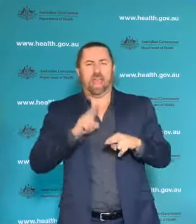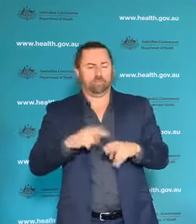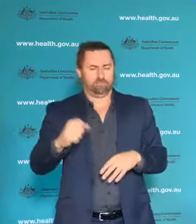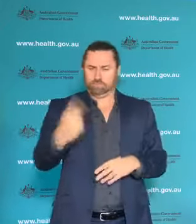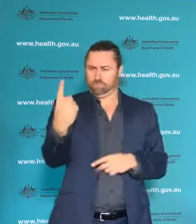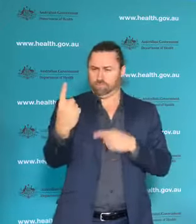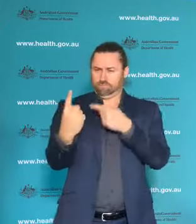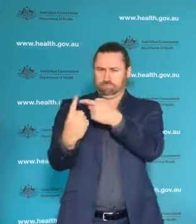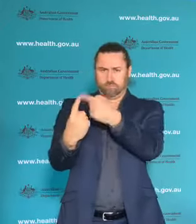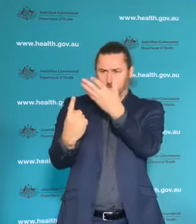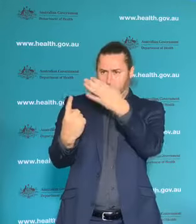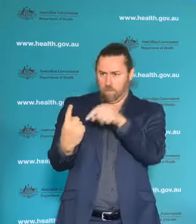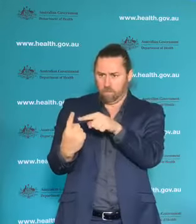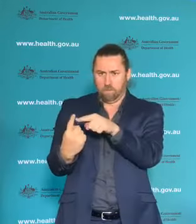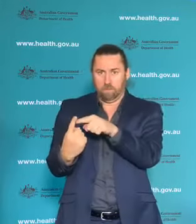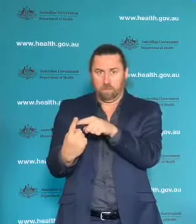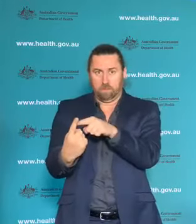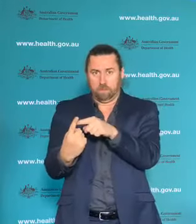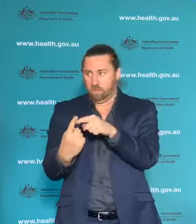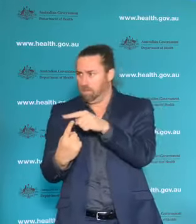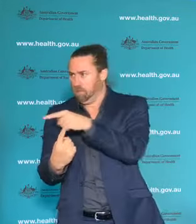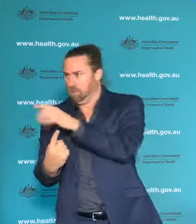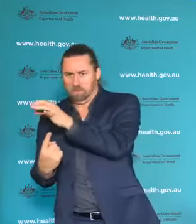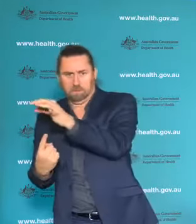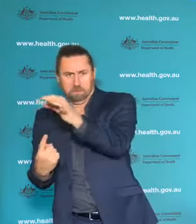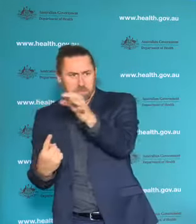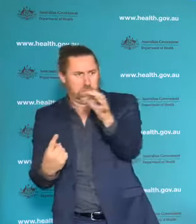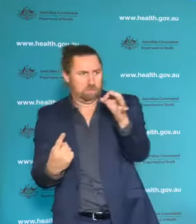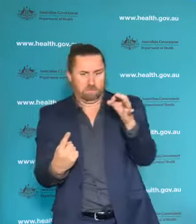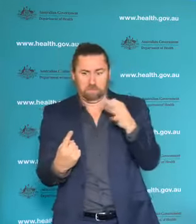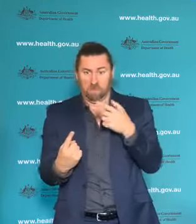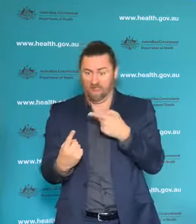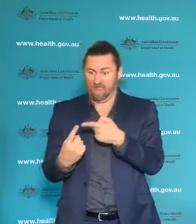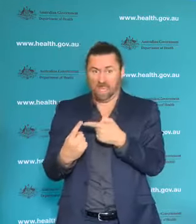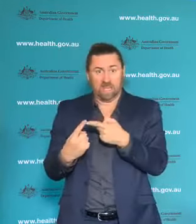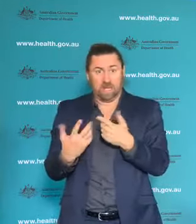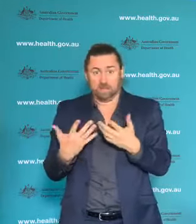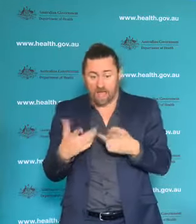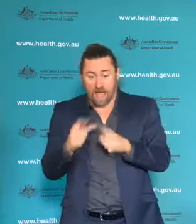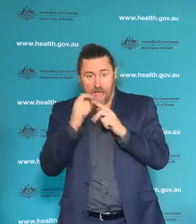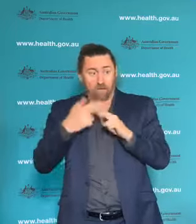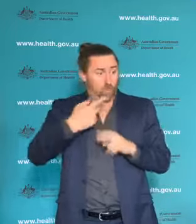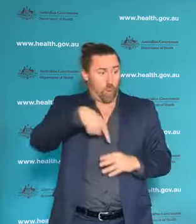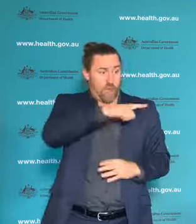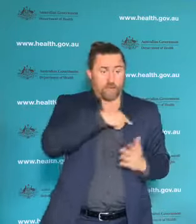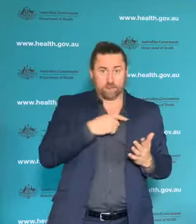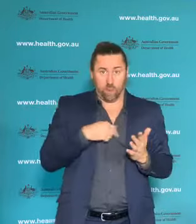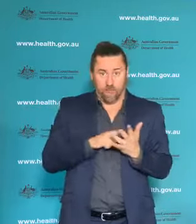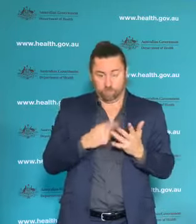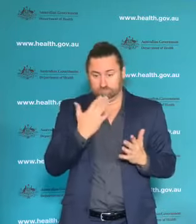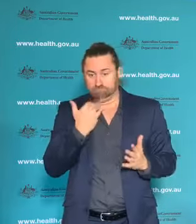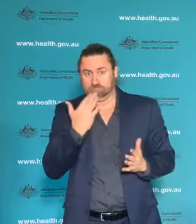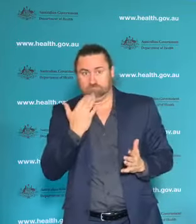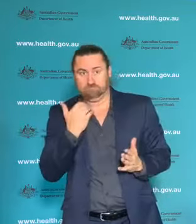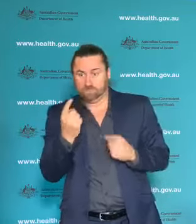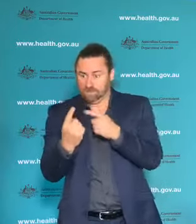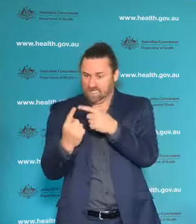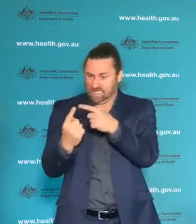the links are, then it makes it impossible until we are able to identify those links to be able to go